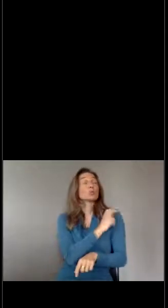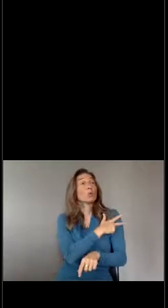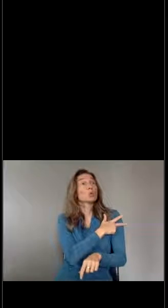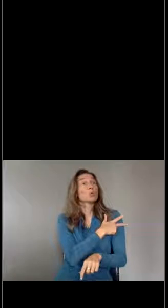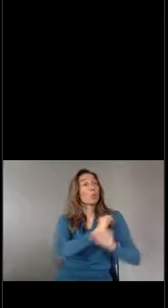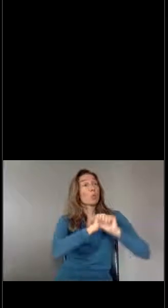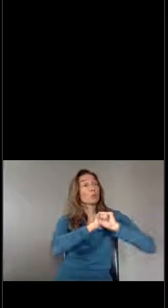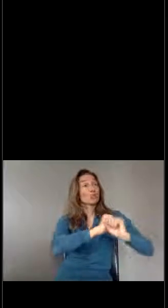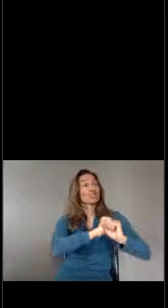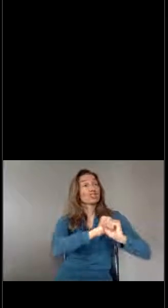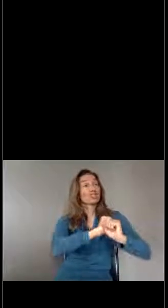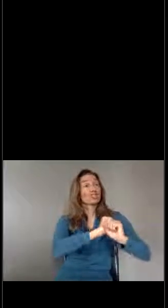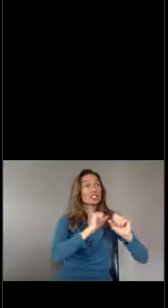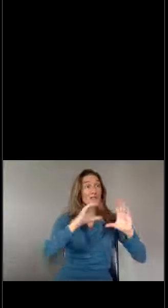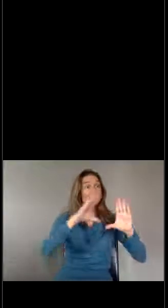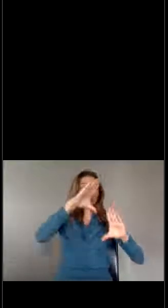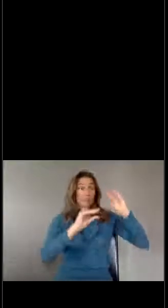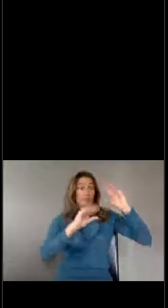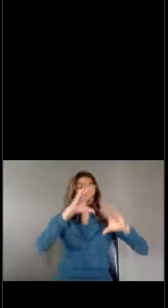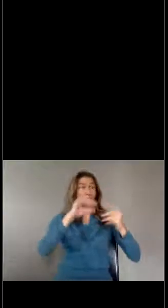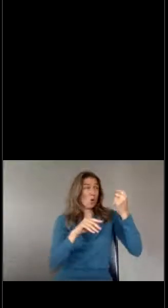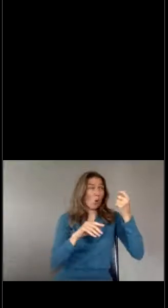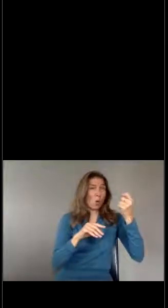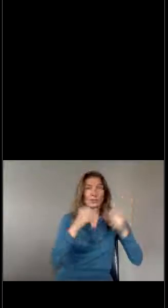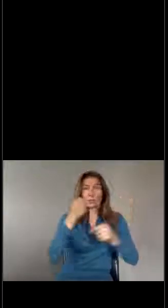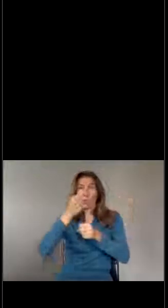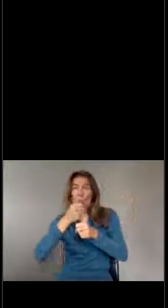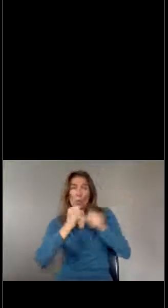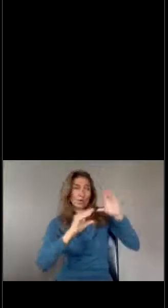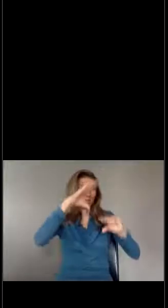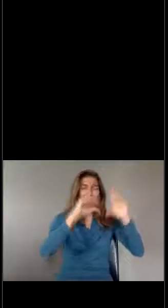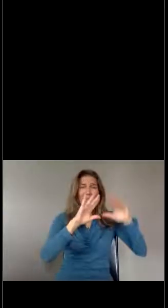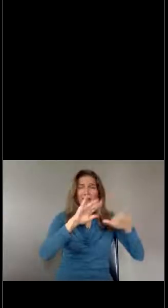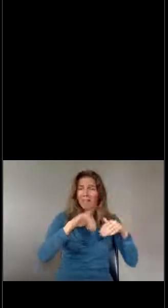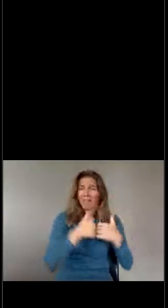So first some background on the disability-related costs.